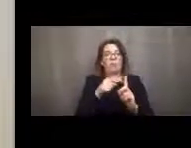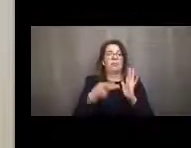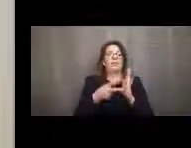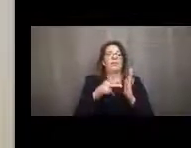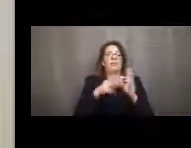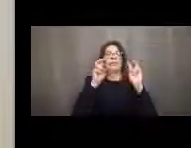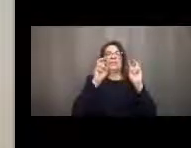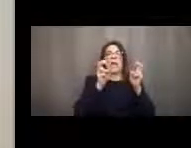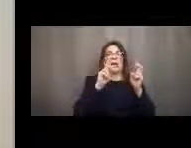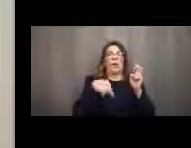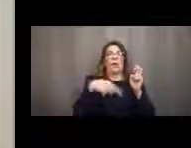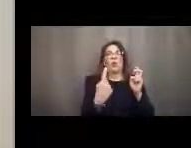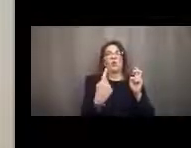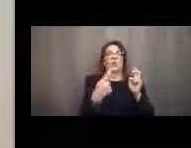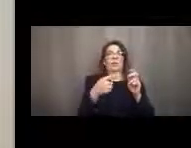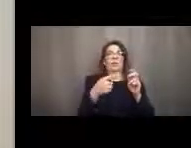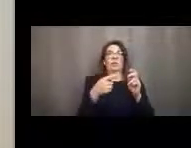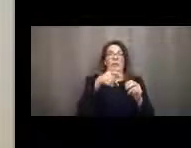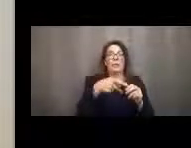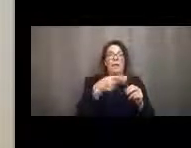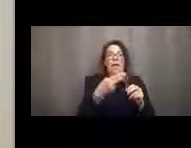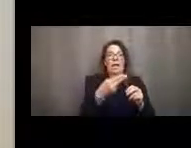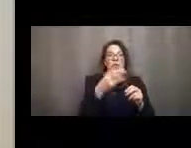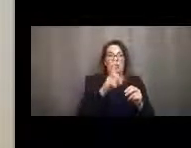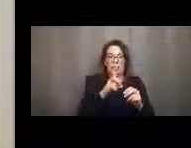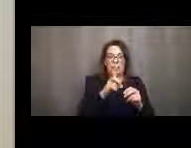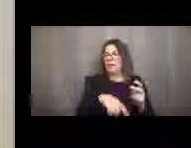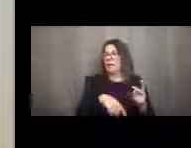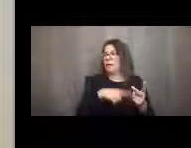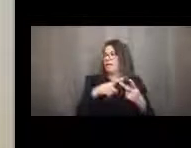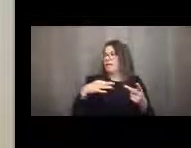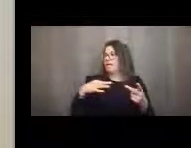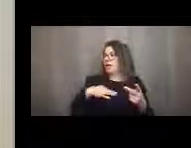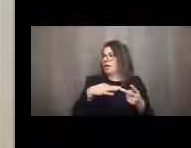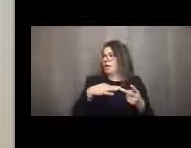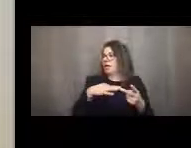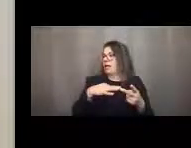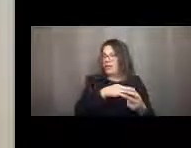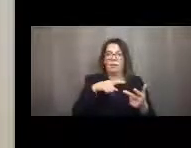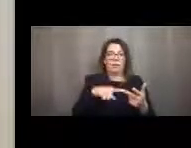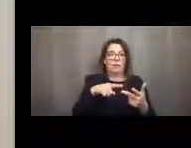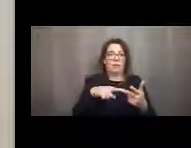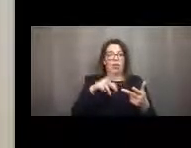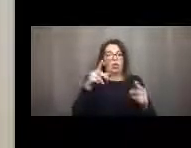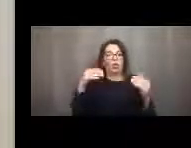such as PhDs, faculty, coinvestigators,